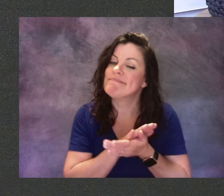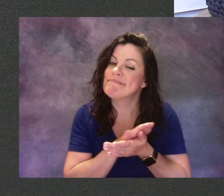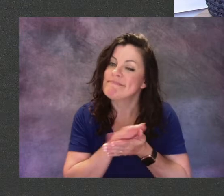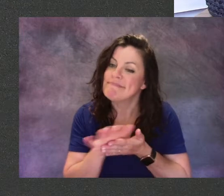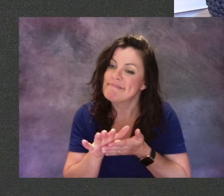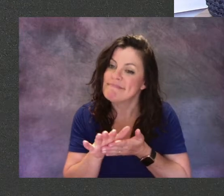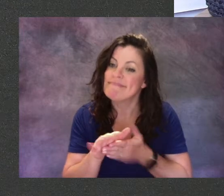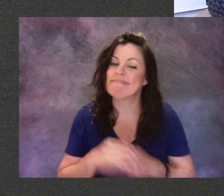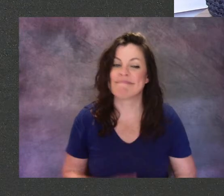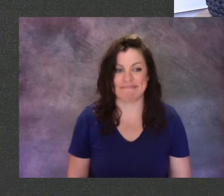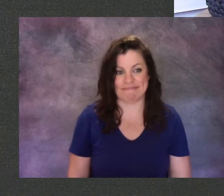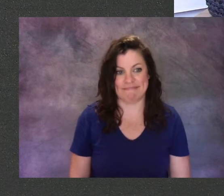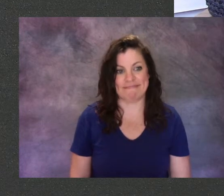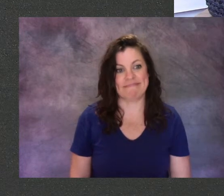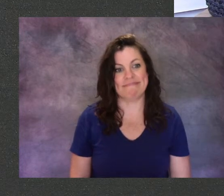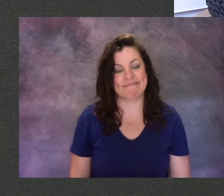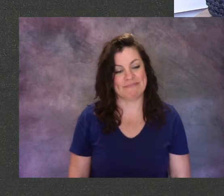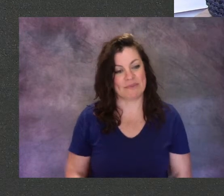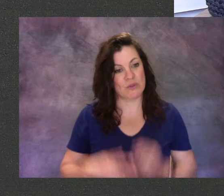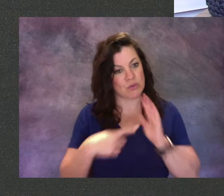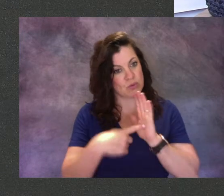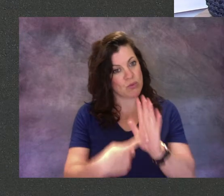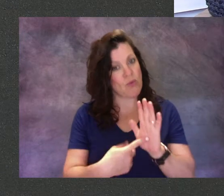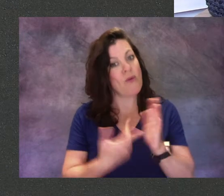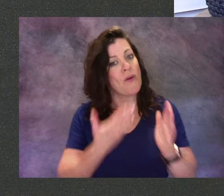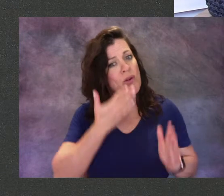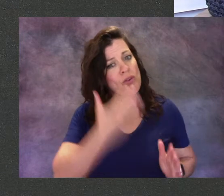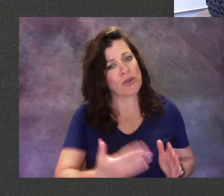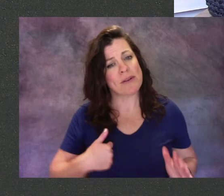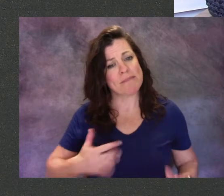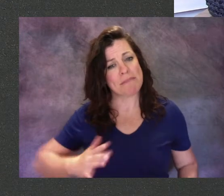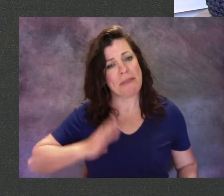or if you show good manners.